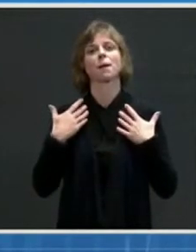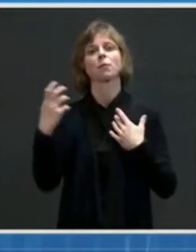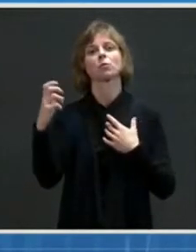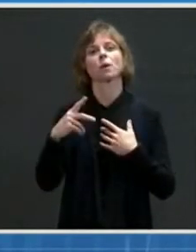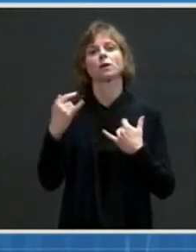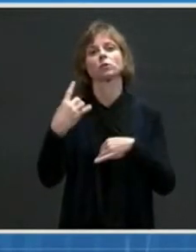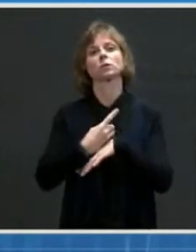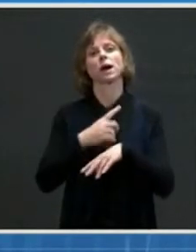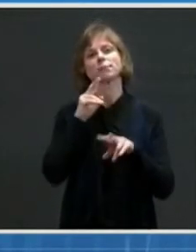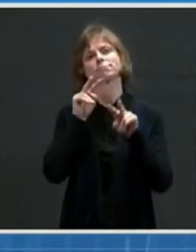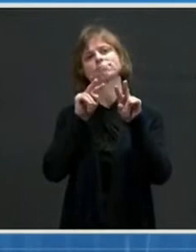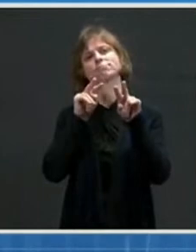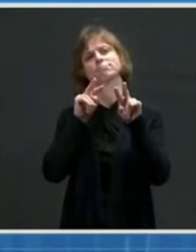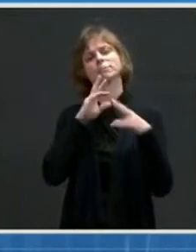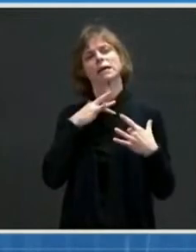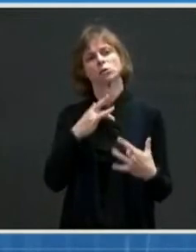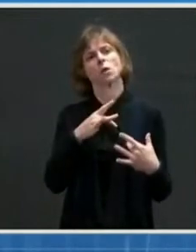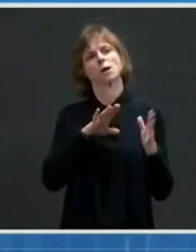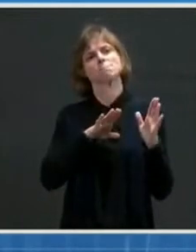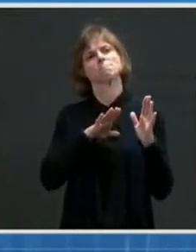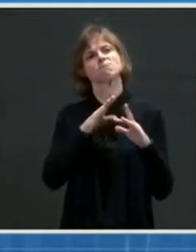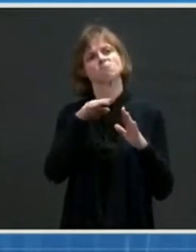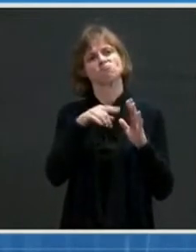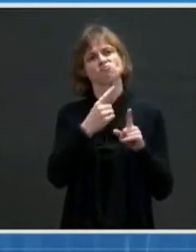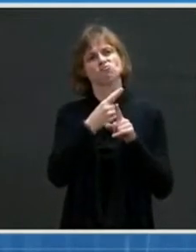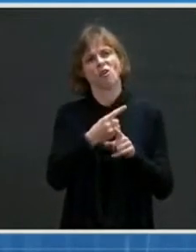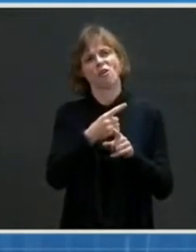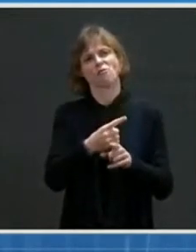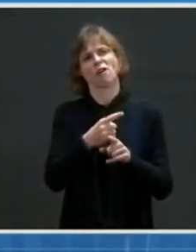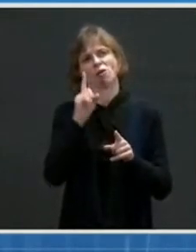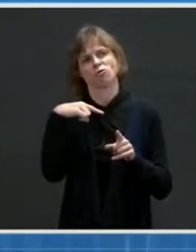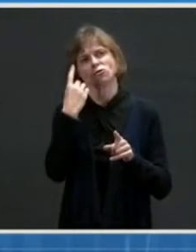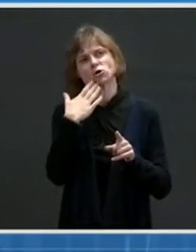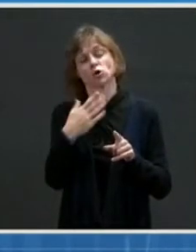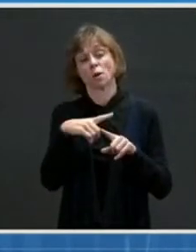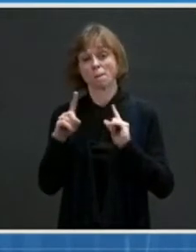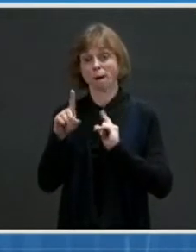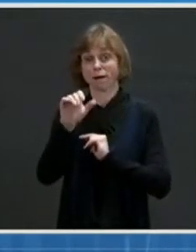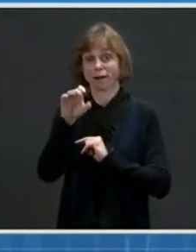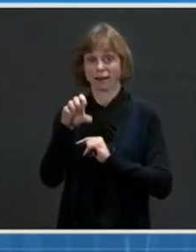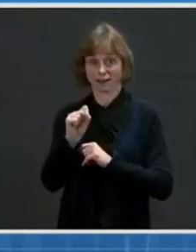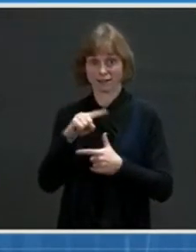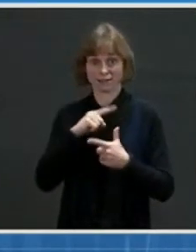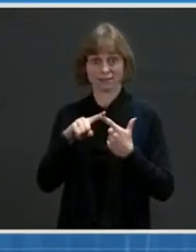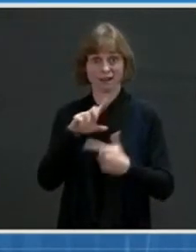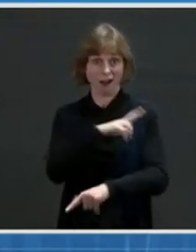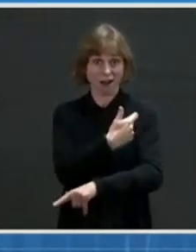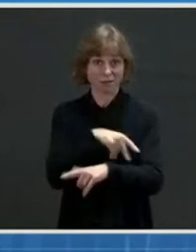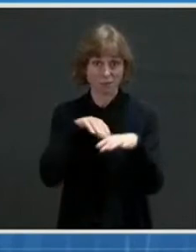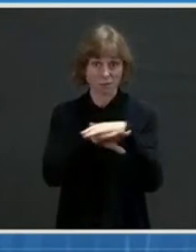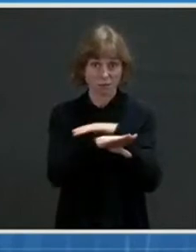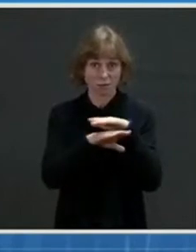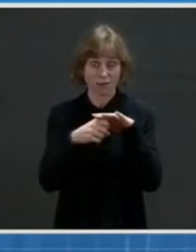THANK YOU, ANDY. I'M GLAD TO BE BACK WITH YOU TODAY. WE CONTINUE TO SEE TRENDS HEAD IN THE RIGHT DIRECTION.